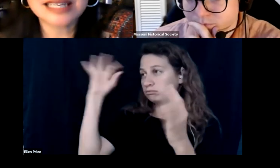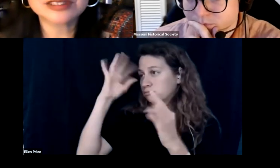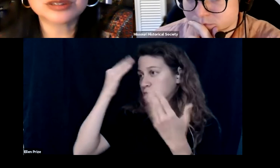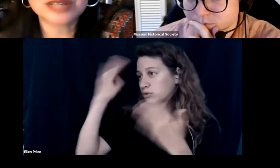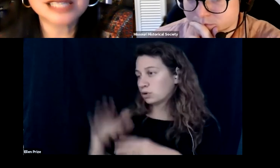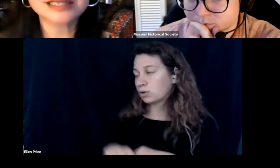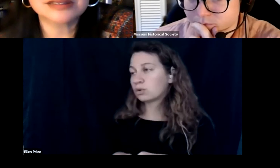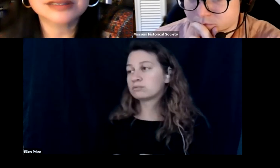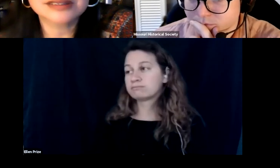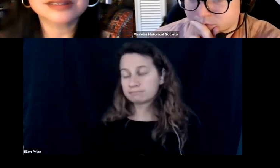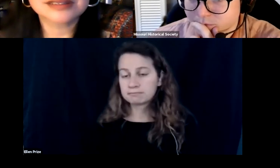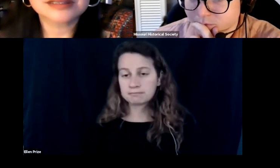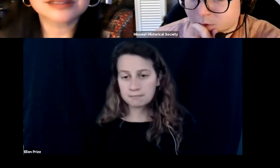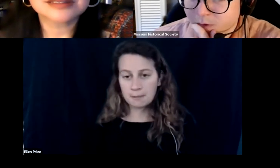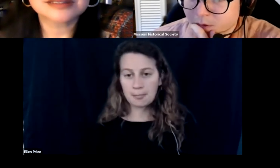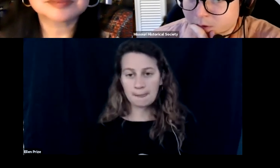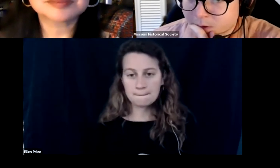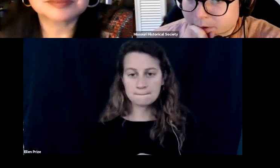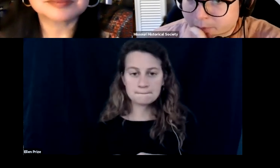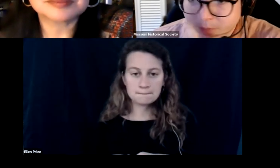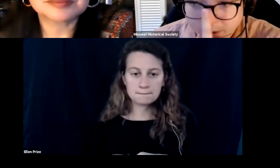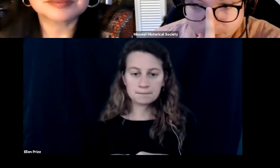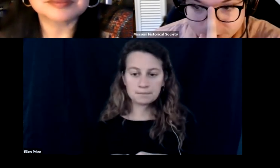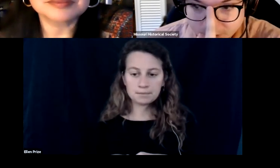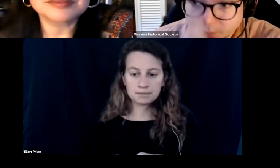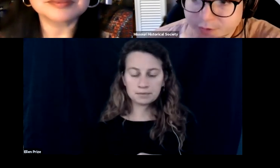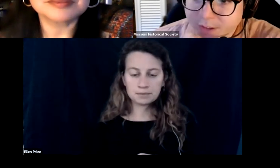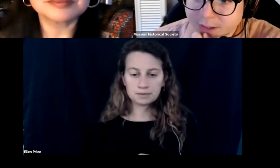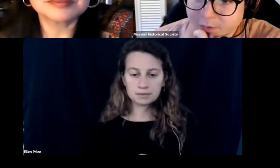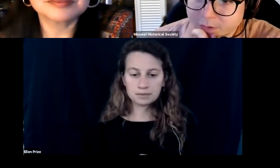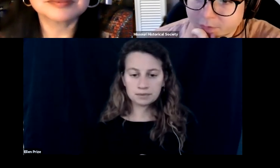off. But we will be answering a few more questions after this.